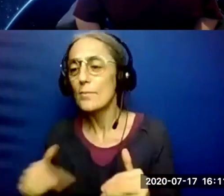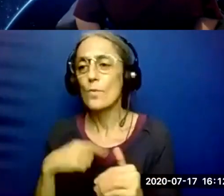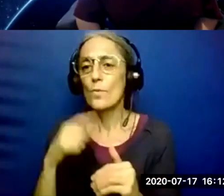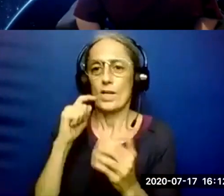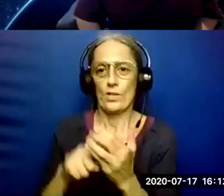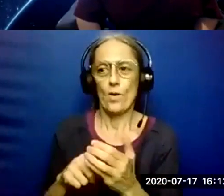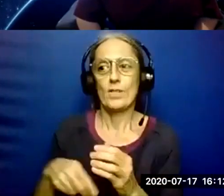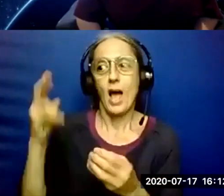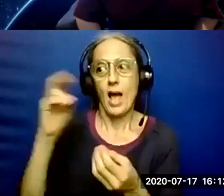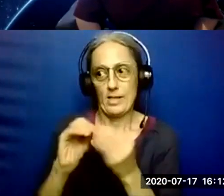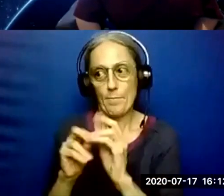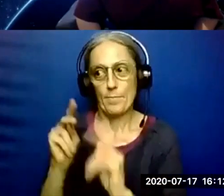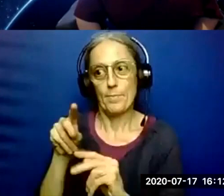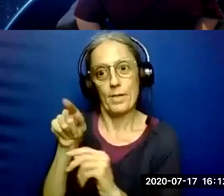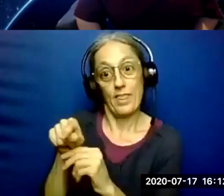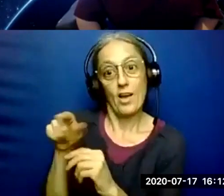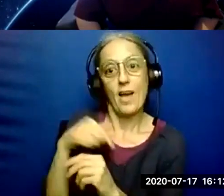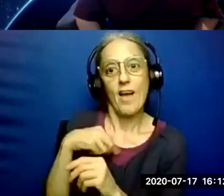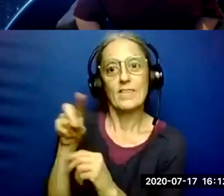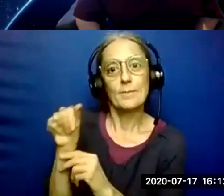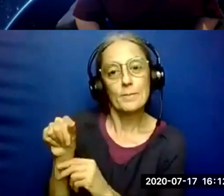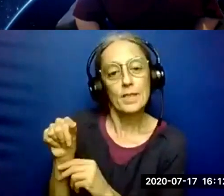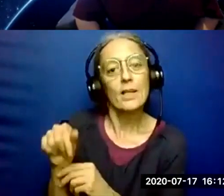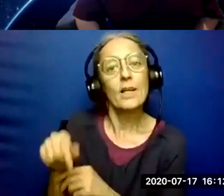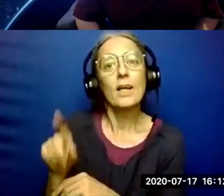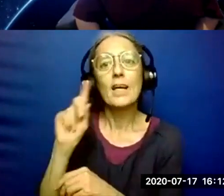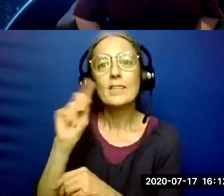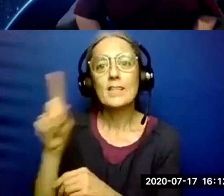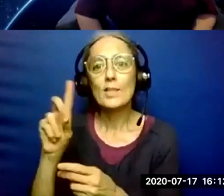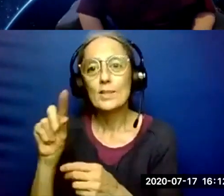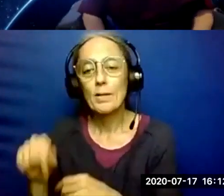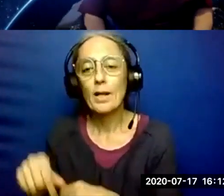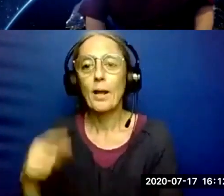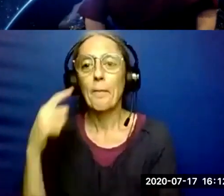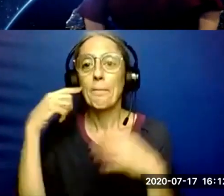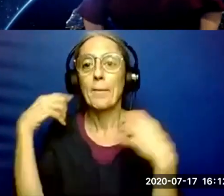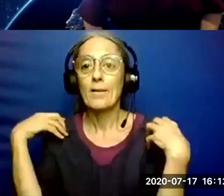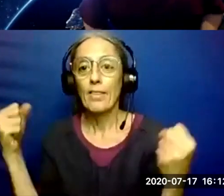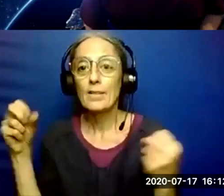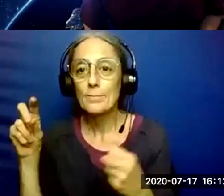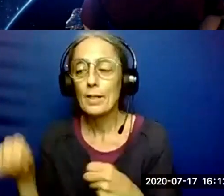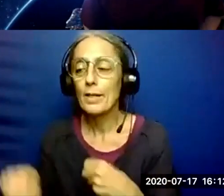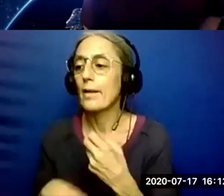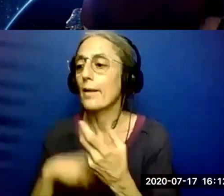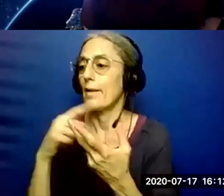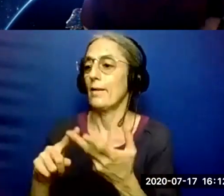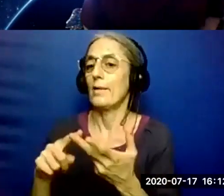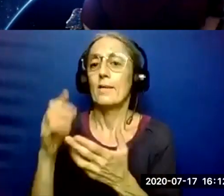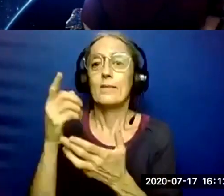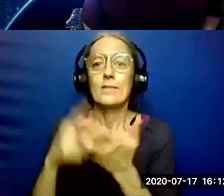with intellectual disabilities, mental health disabilities, and in some cases, blindness, physical disabilities,